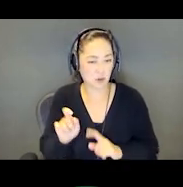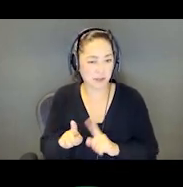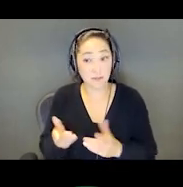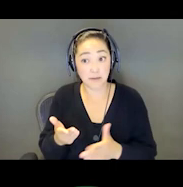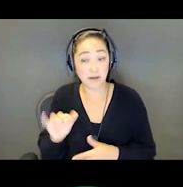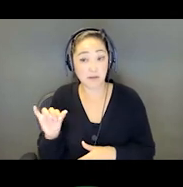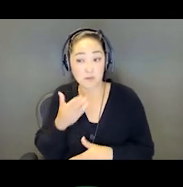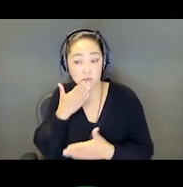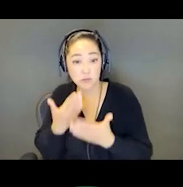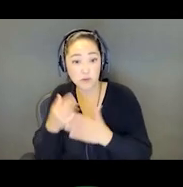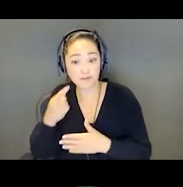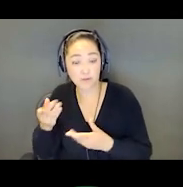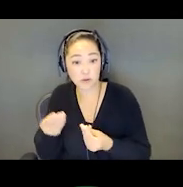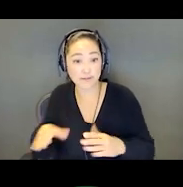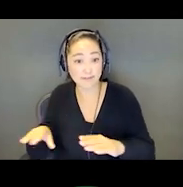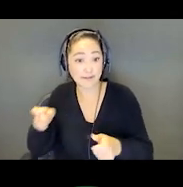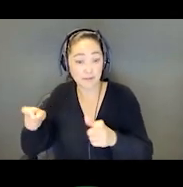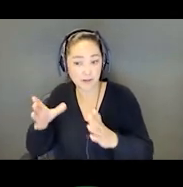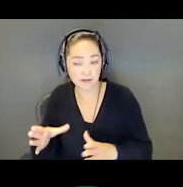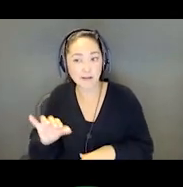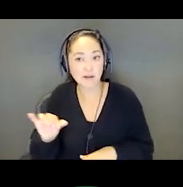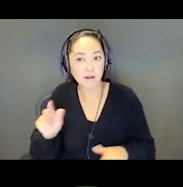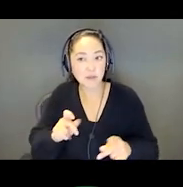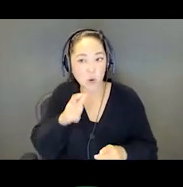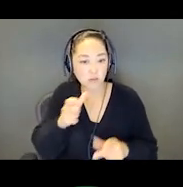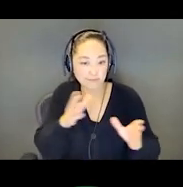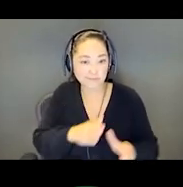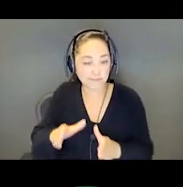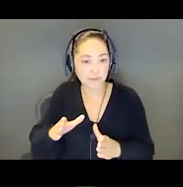and just people looking to plan their trips is.